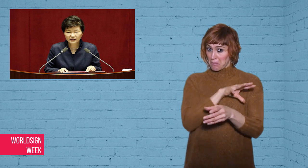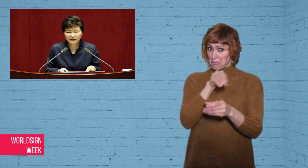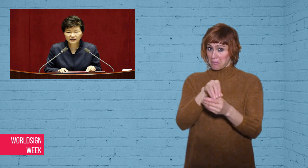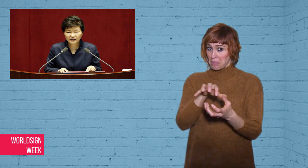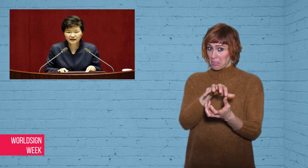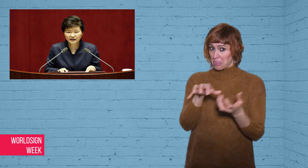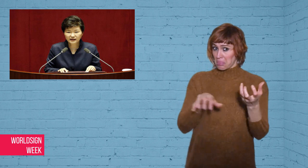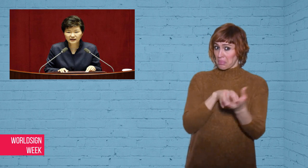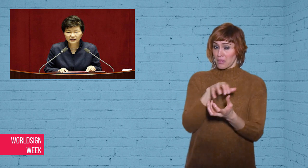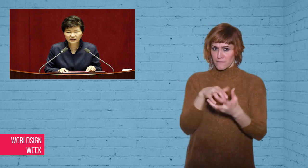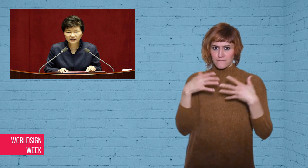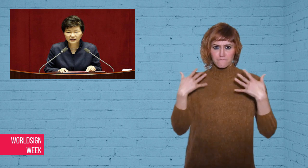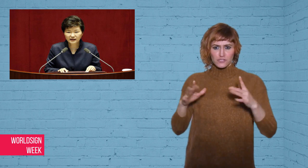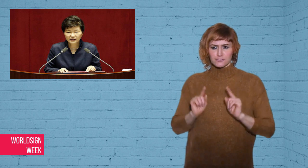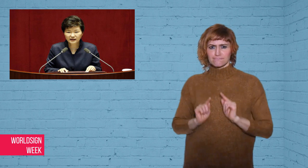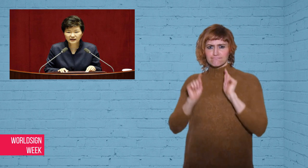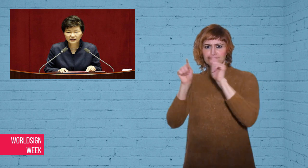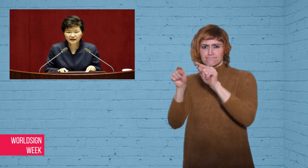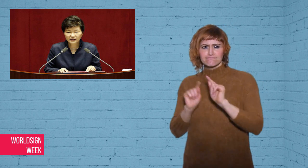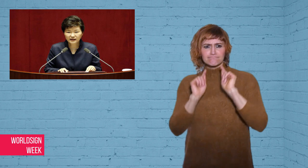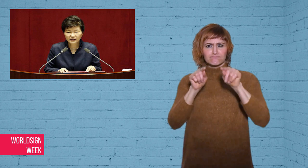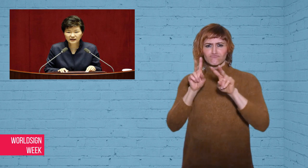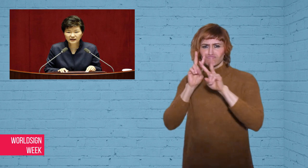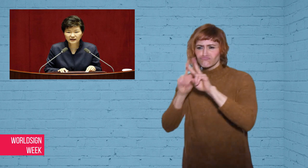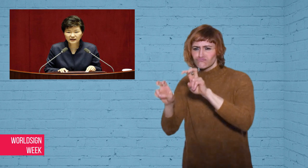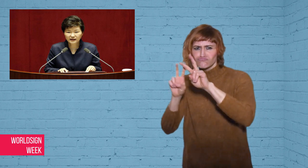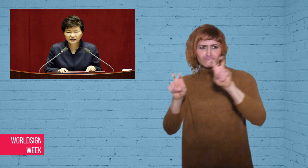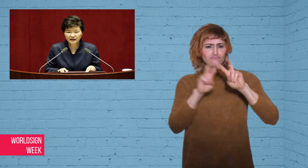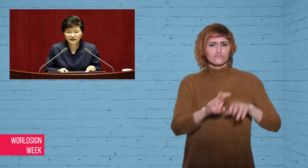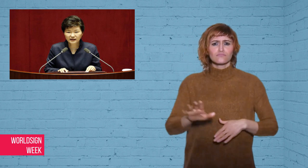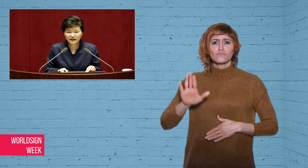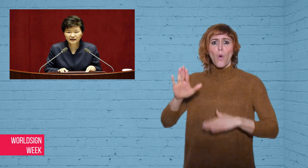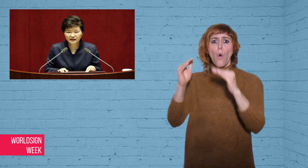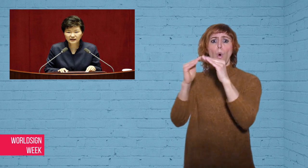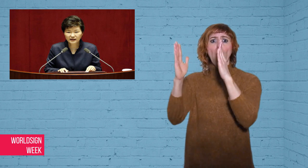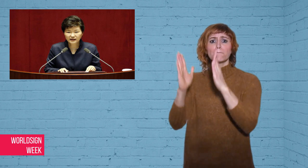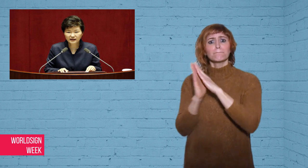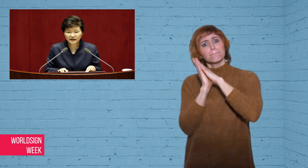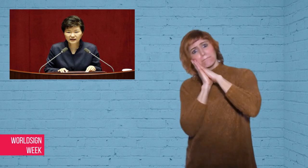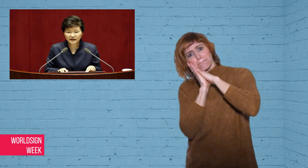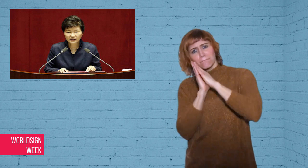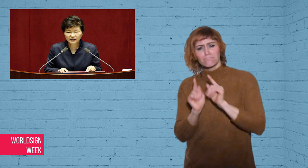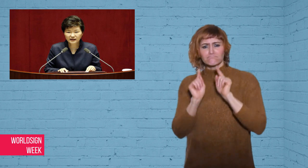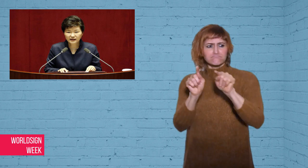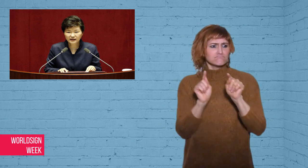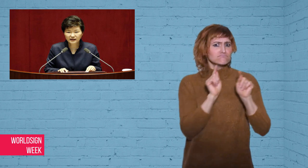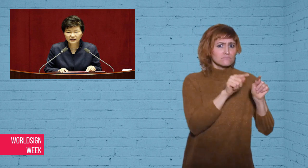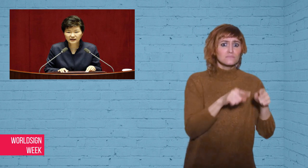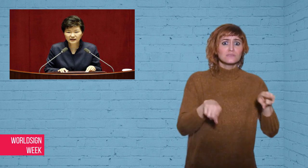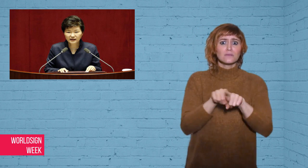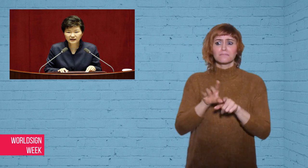have had their houses and workplaces searched.